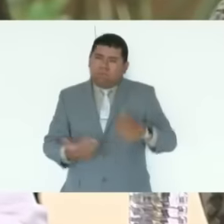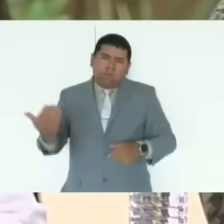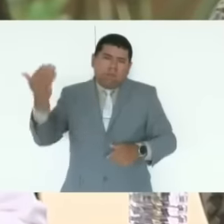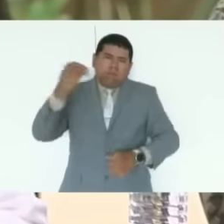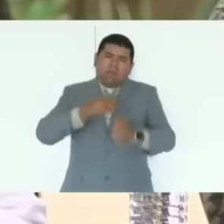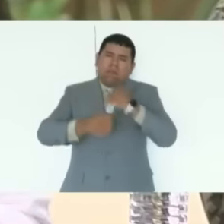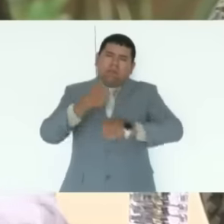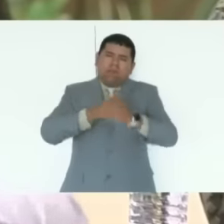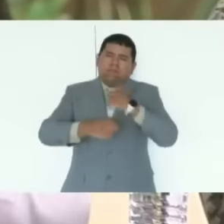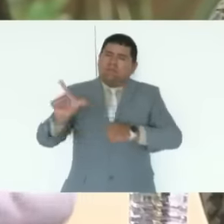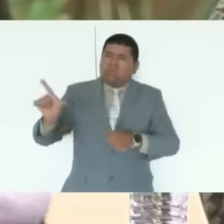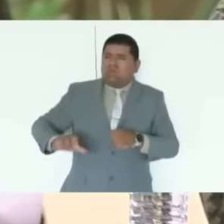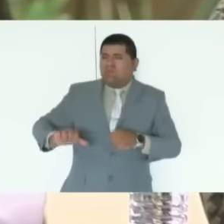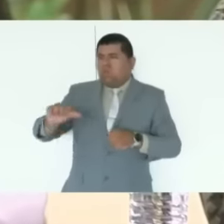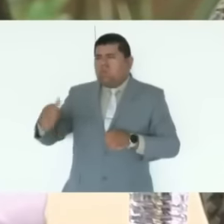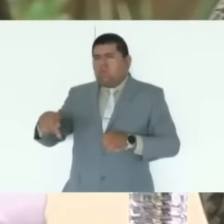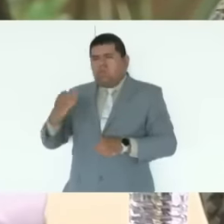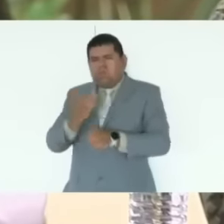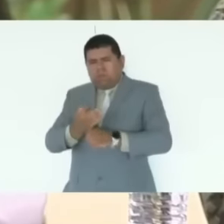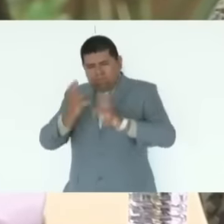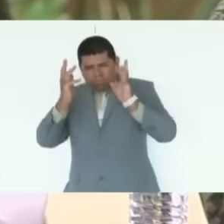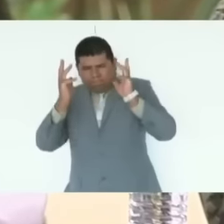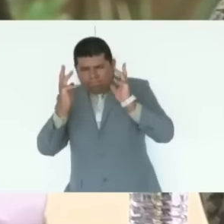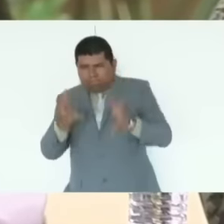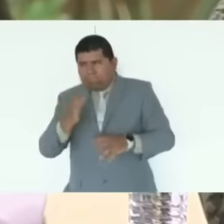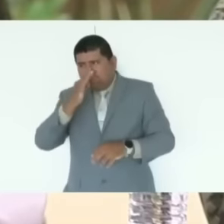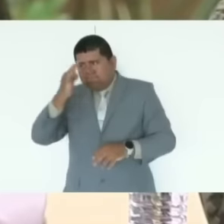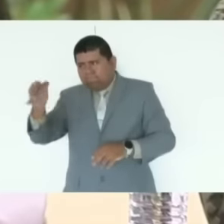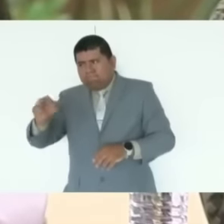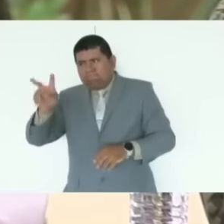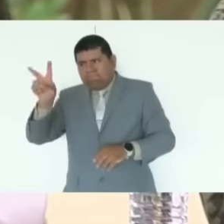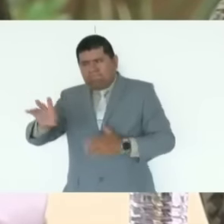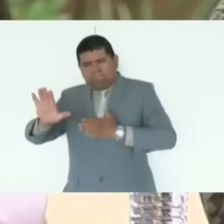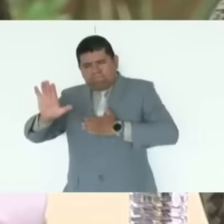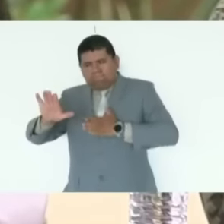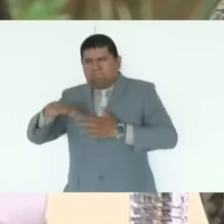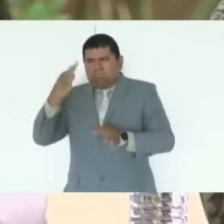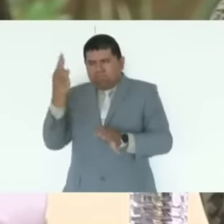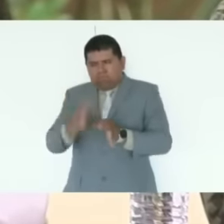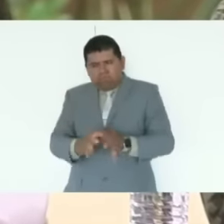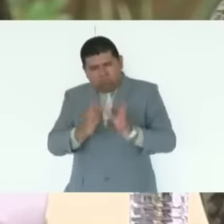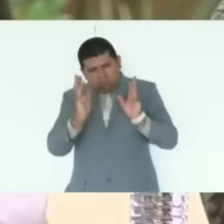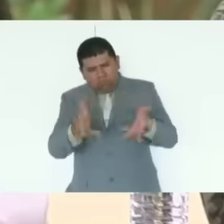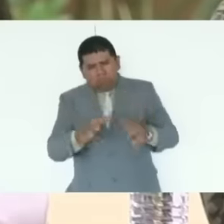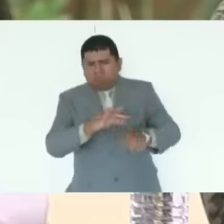but that today we can say, Mr. President, that these are commitments that are becoming a reality,